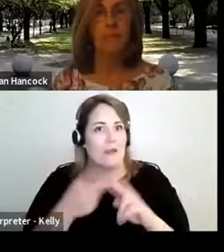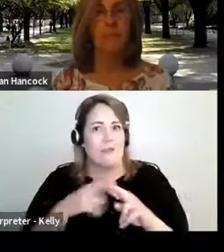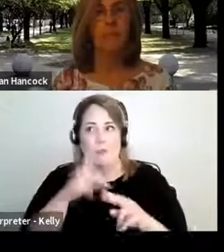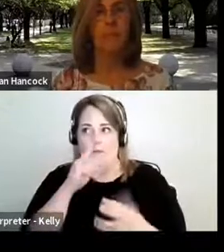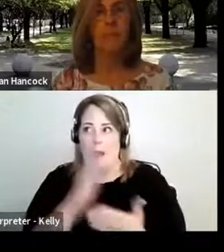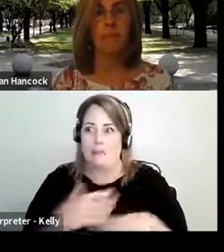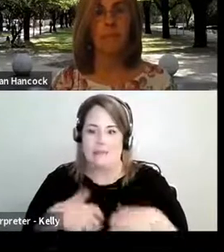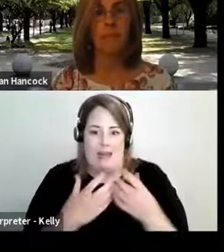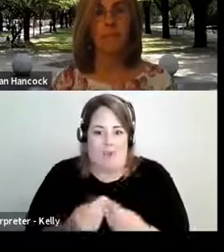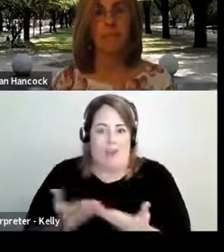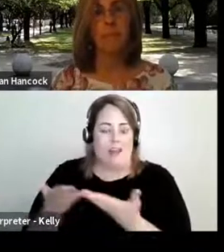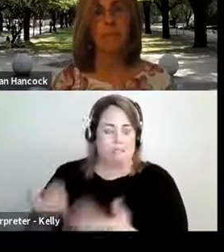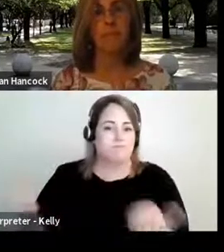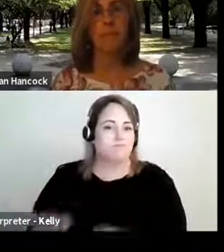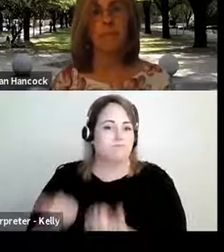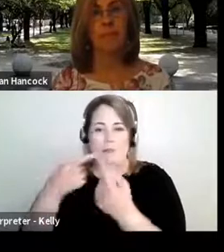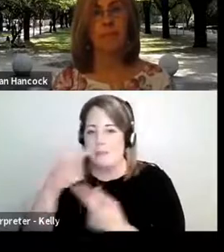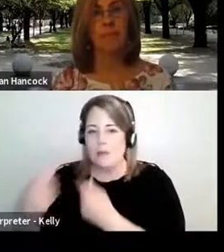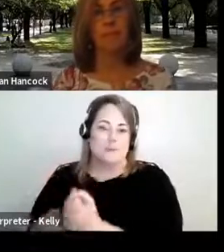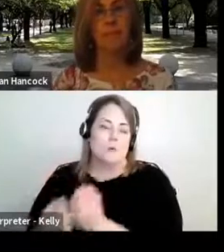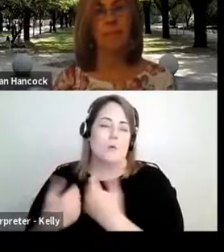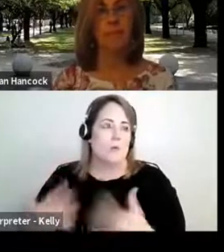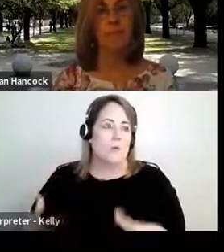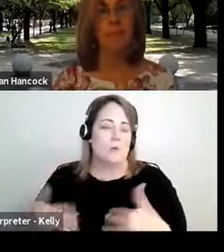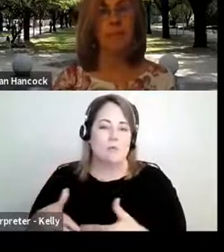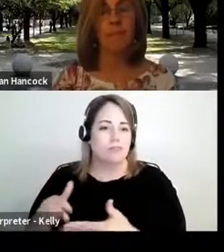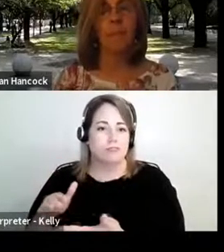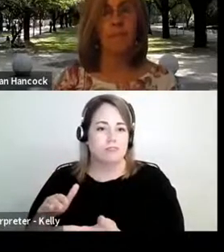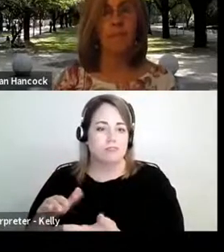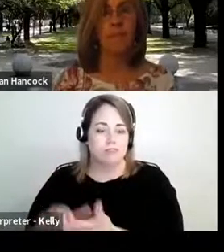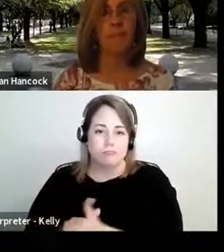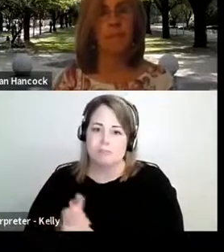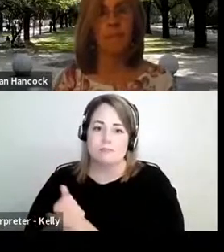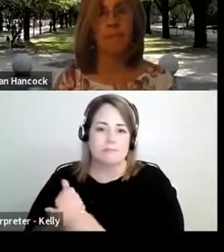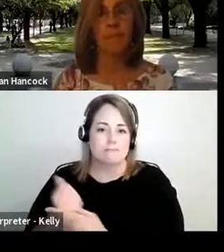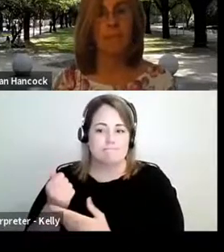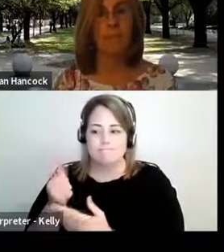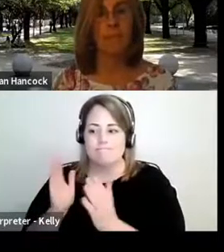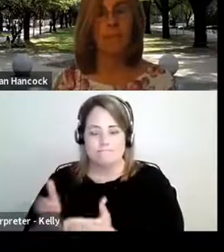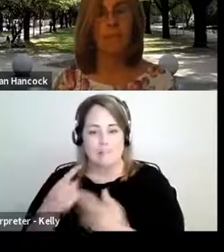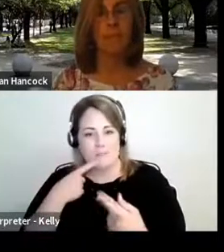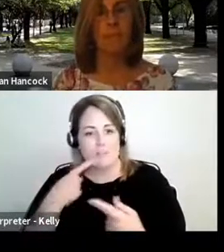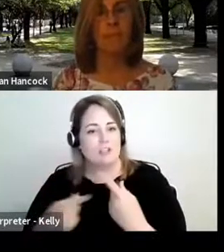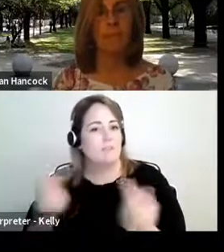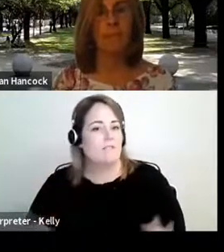ground without all that support, so we are very appreciative of that being made available. Yeah.